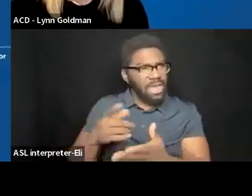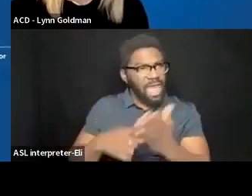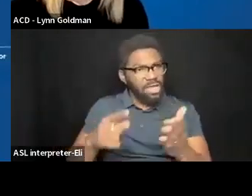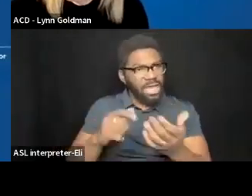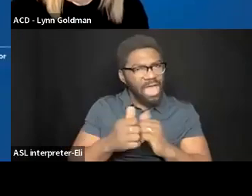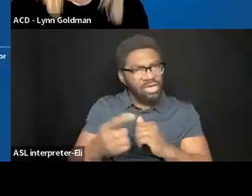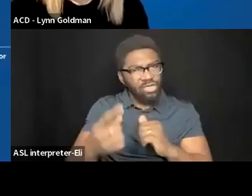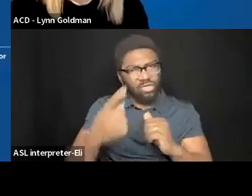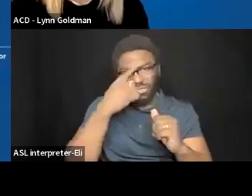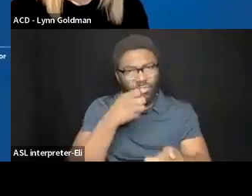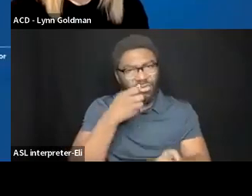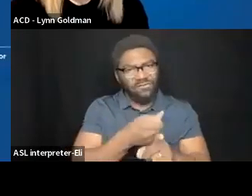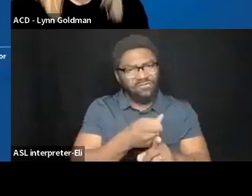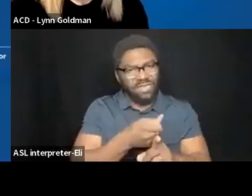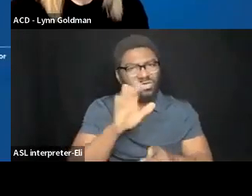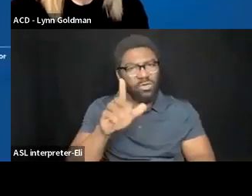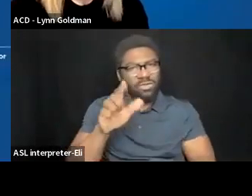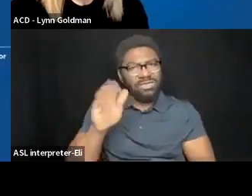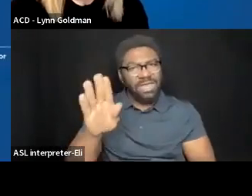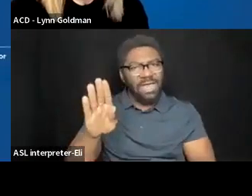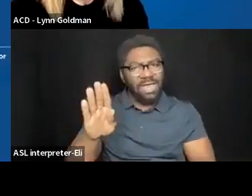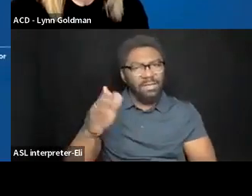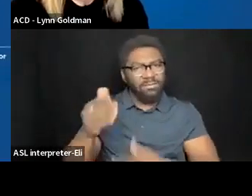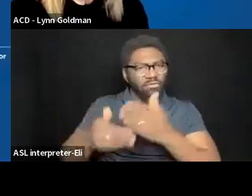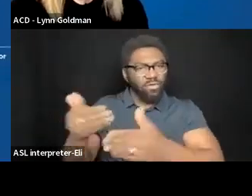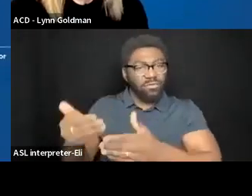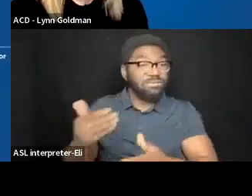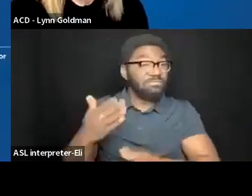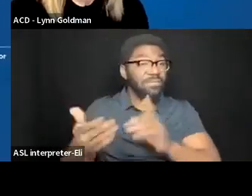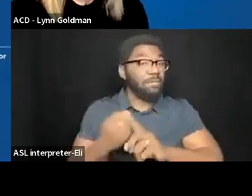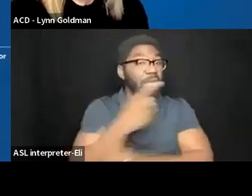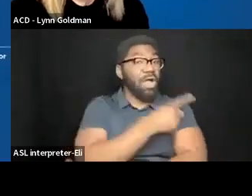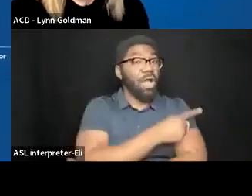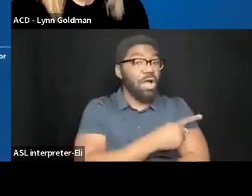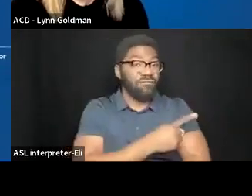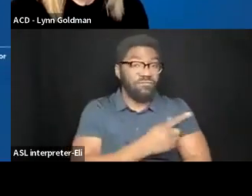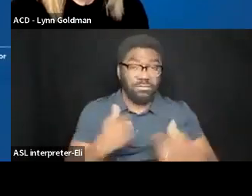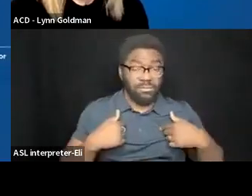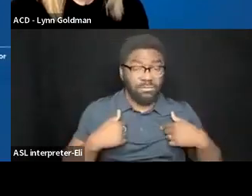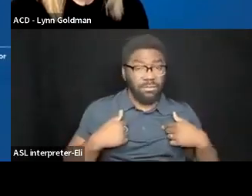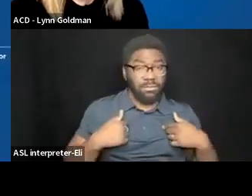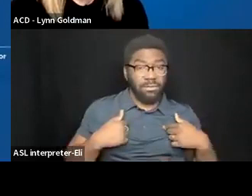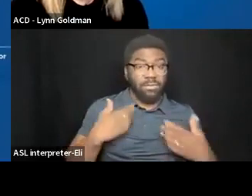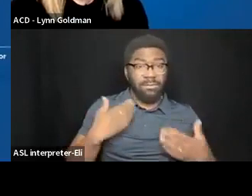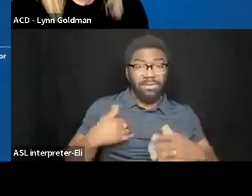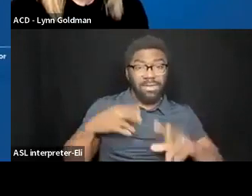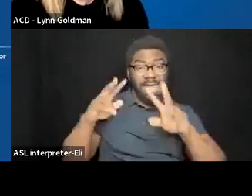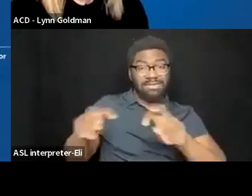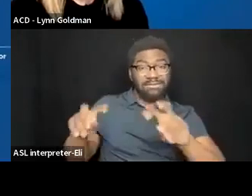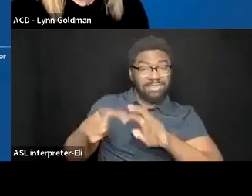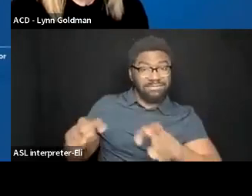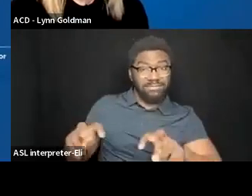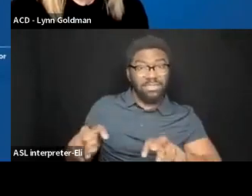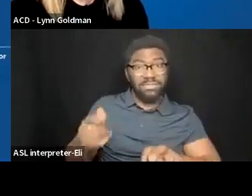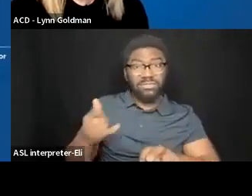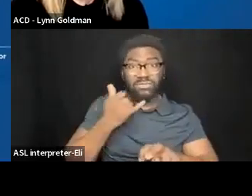And maybe I'm way off base in terms of this, and my assessment of things may not be correct, but I'm just curious